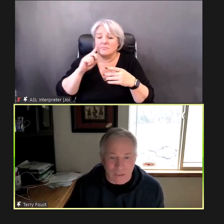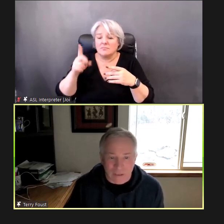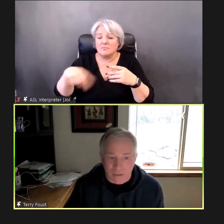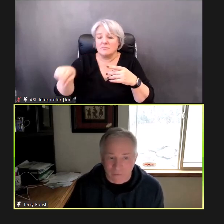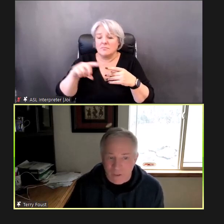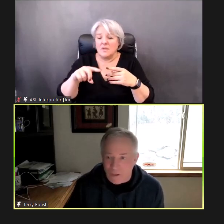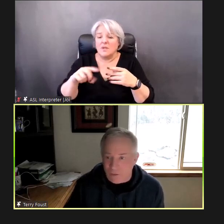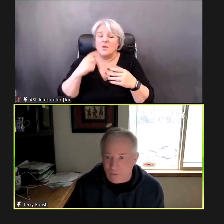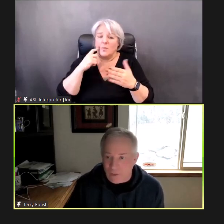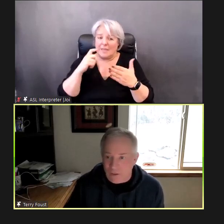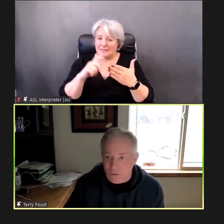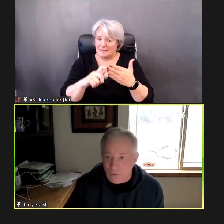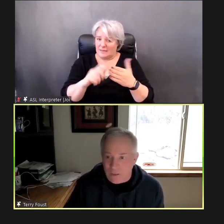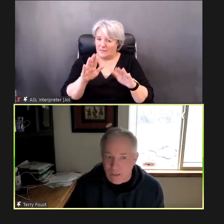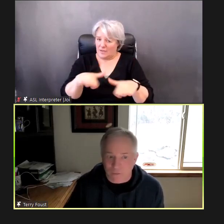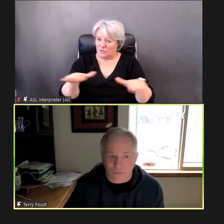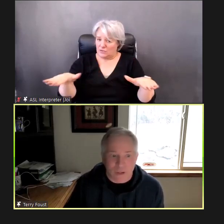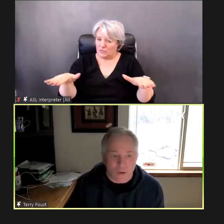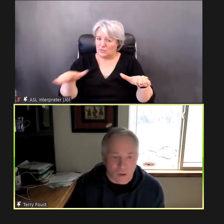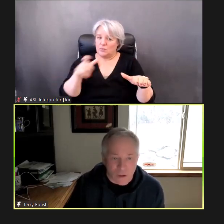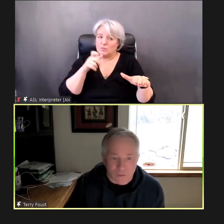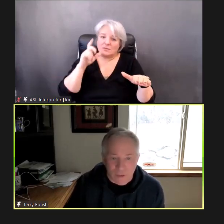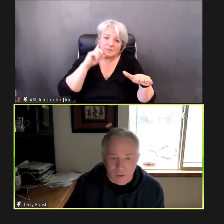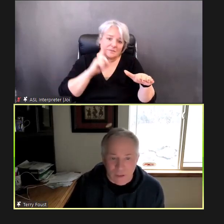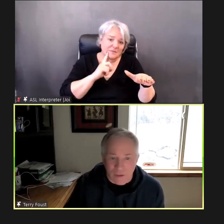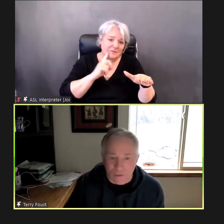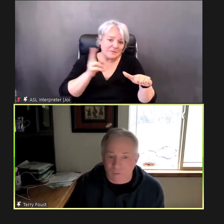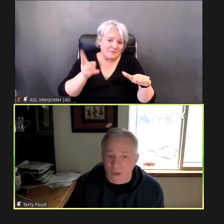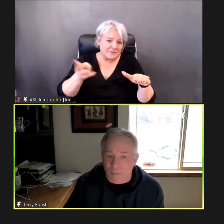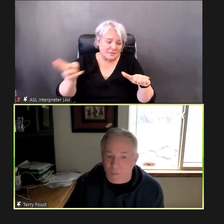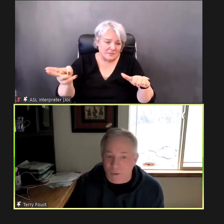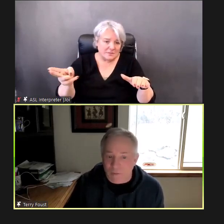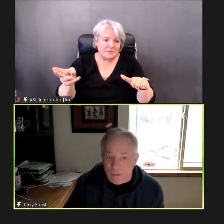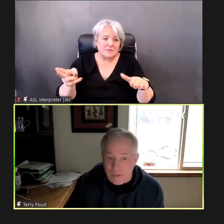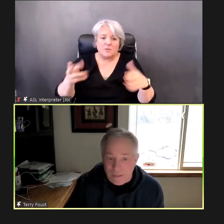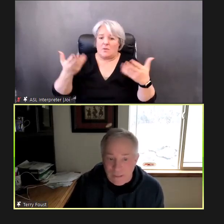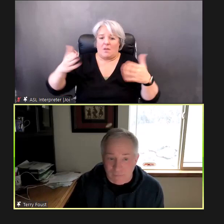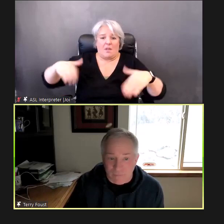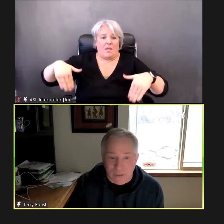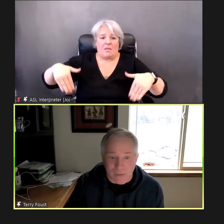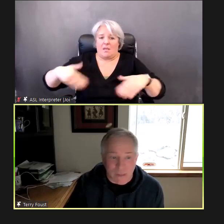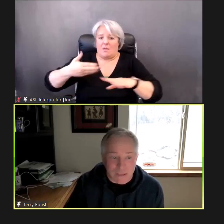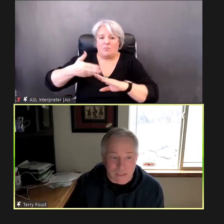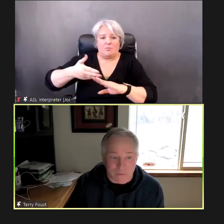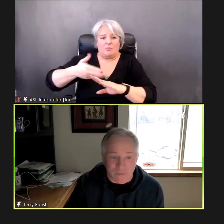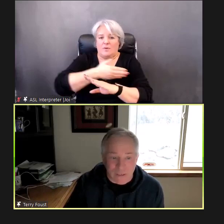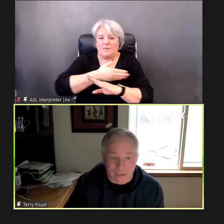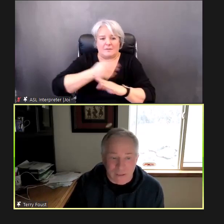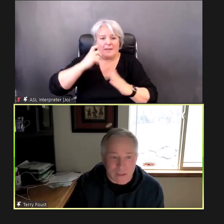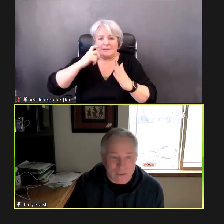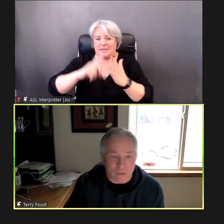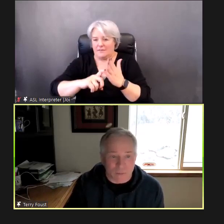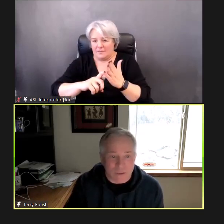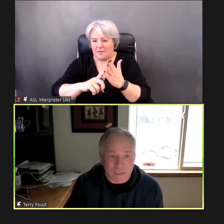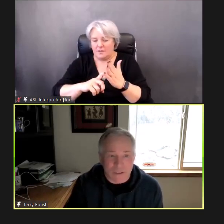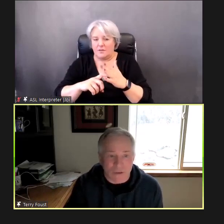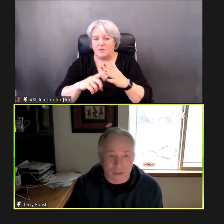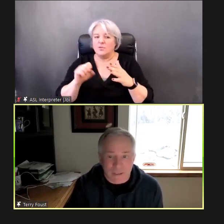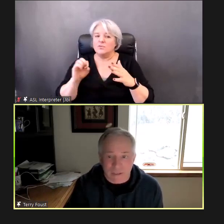identify children who are deaf or hard of hearing who have not been previously